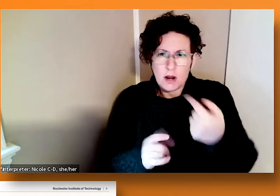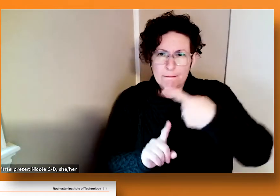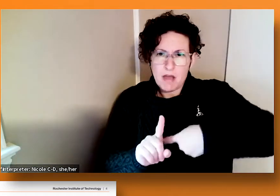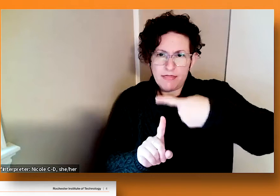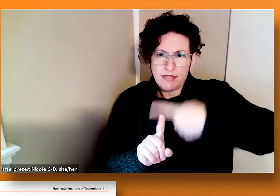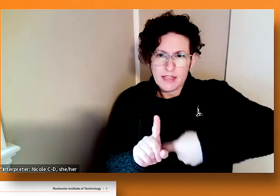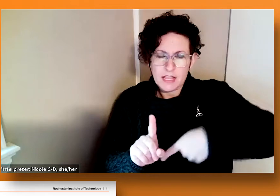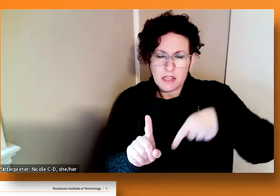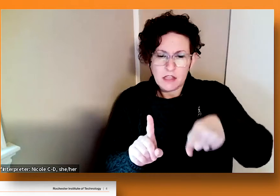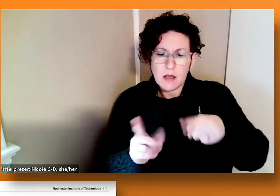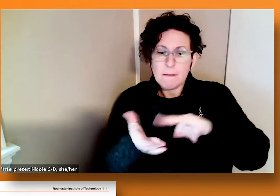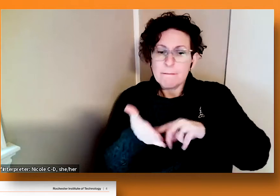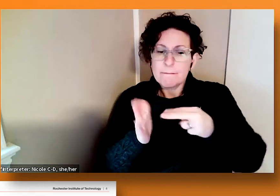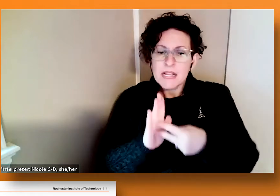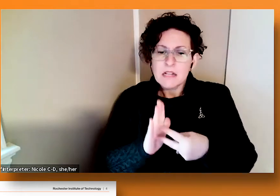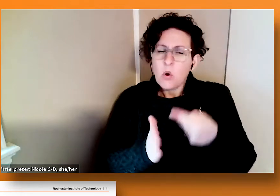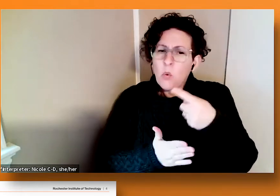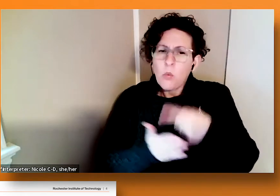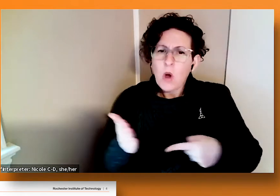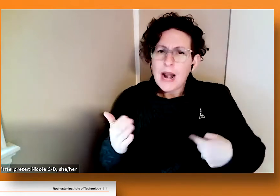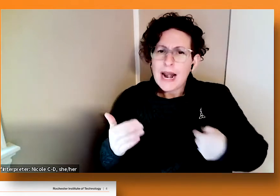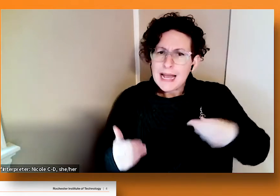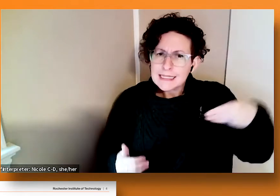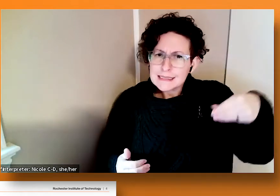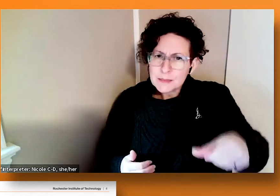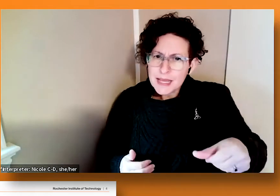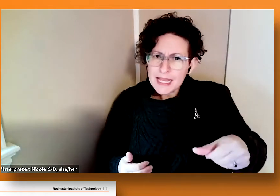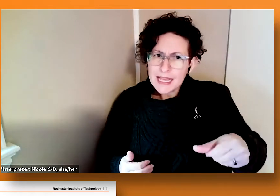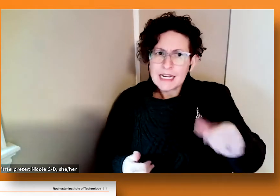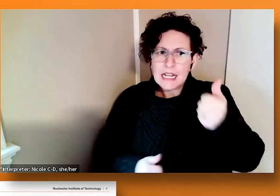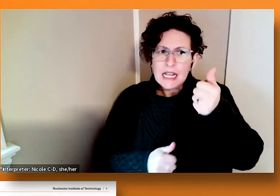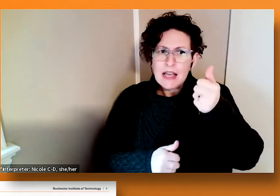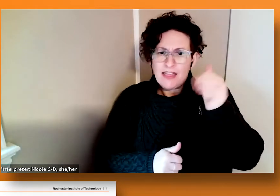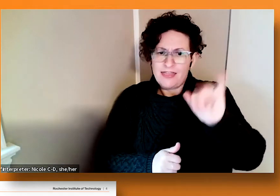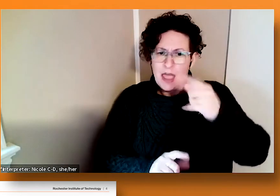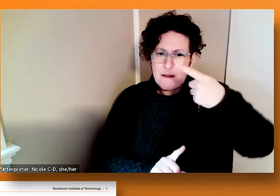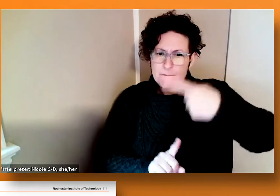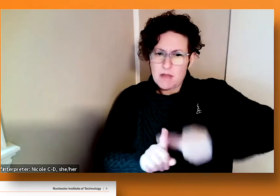That shows what...got spent, what expenses hit the budget